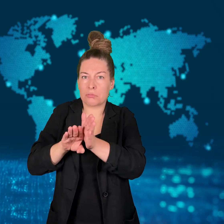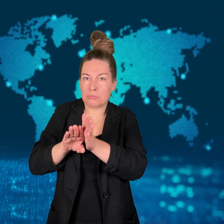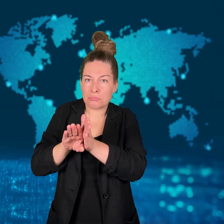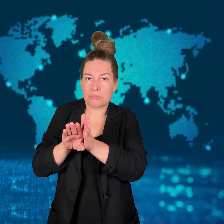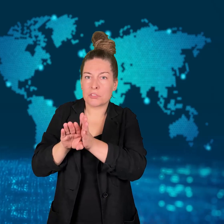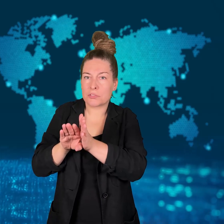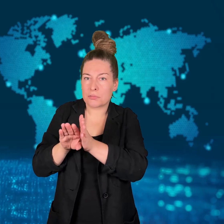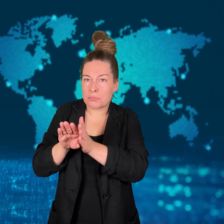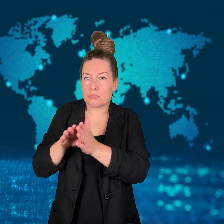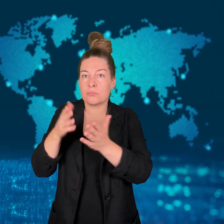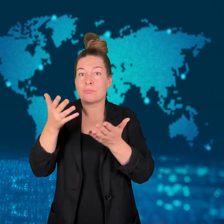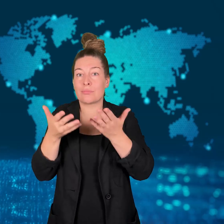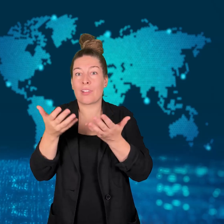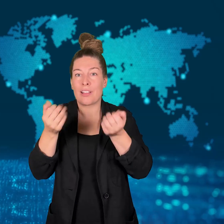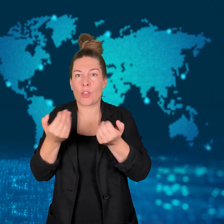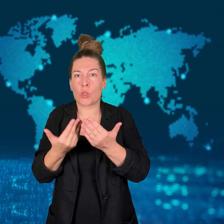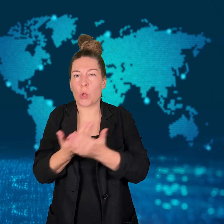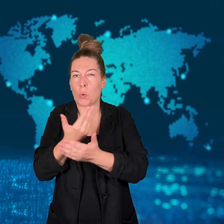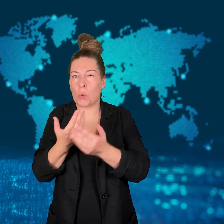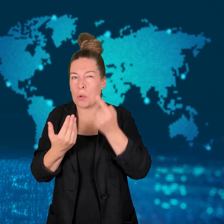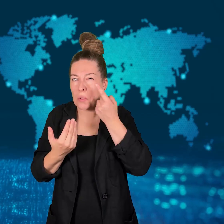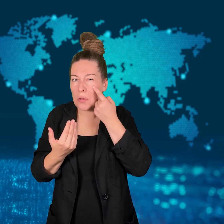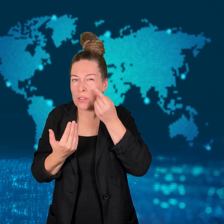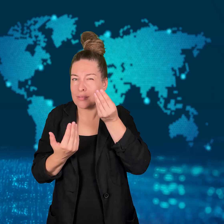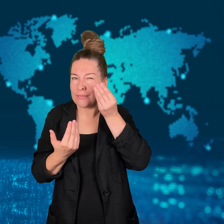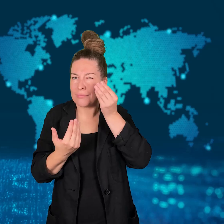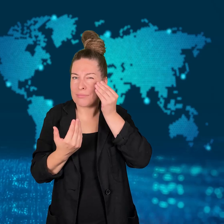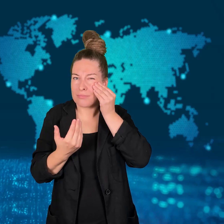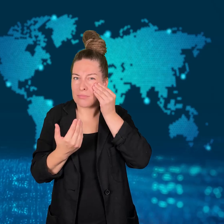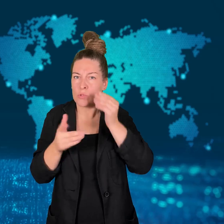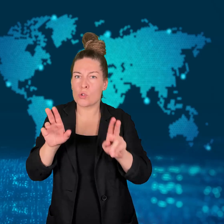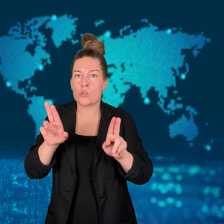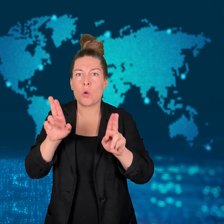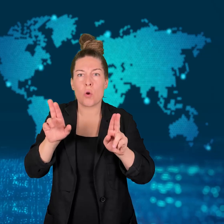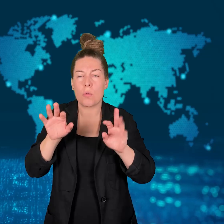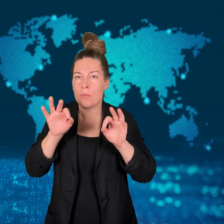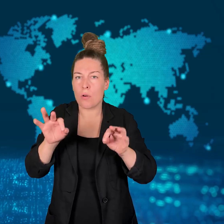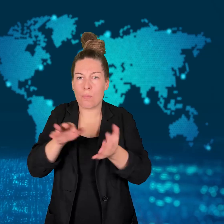James had made remarkable progress.